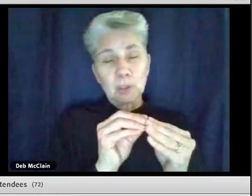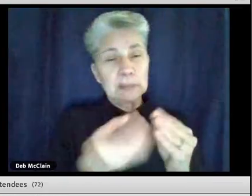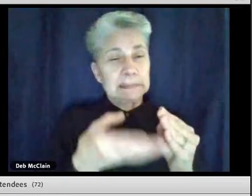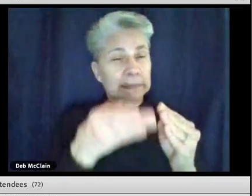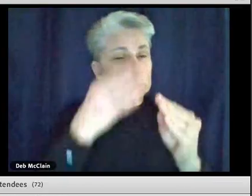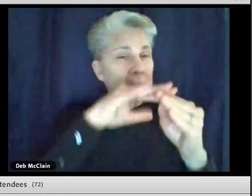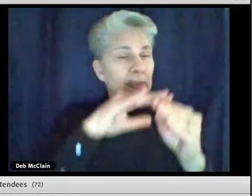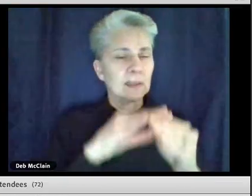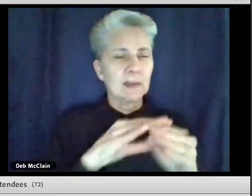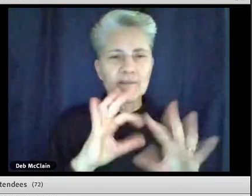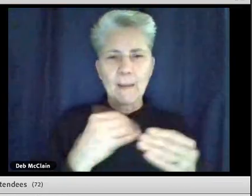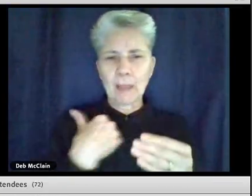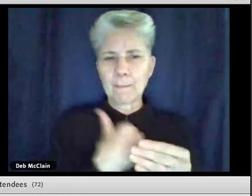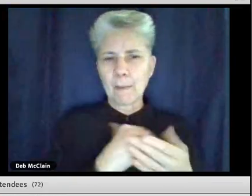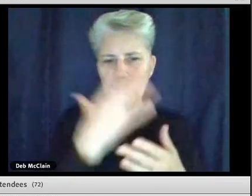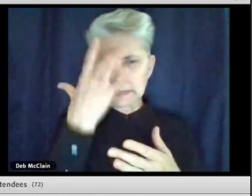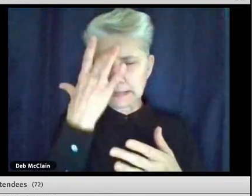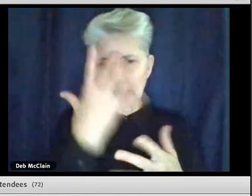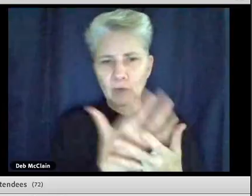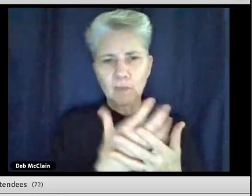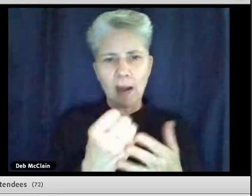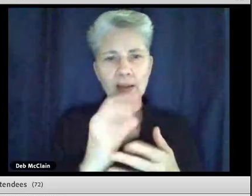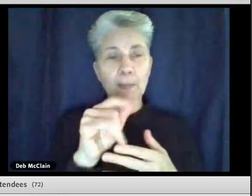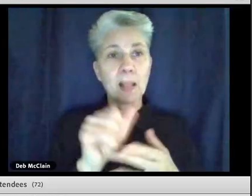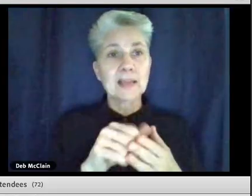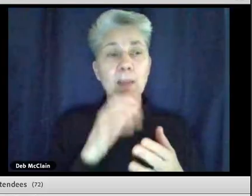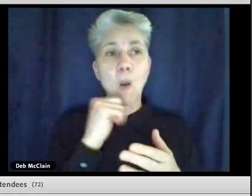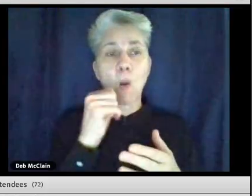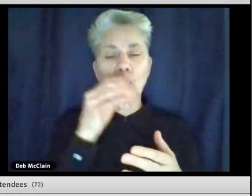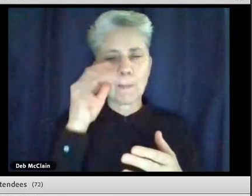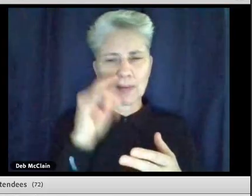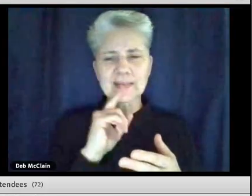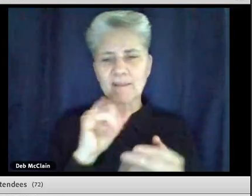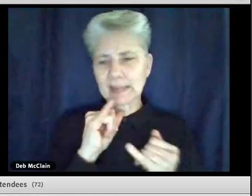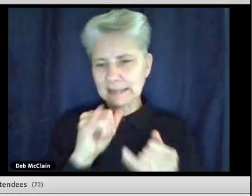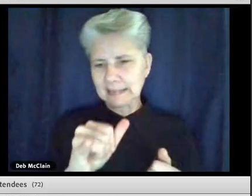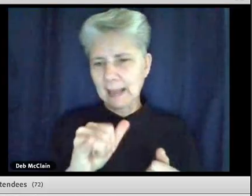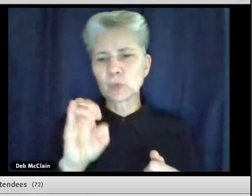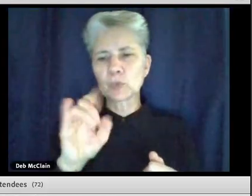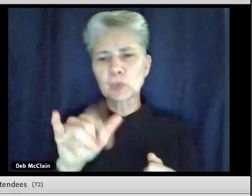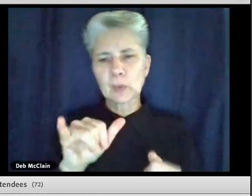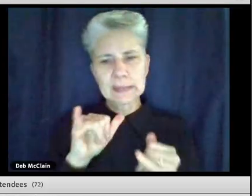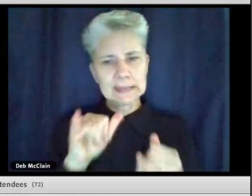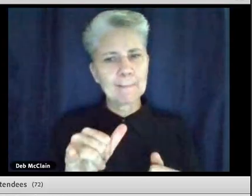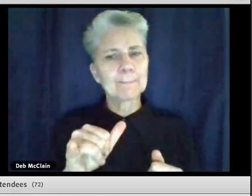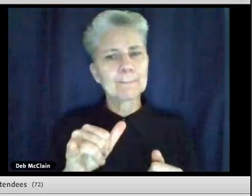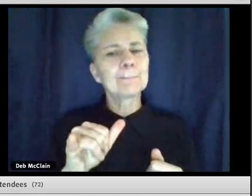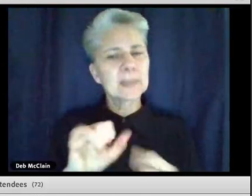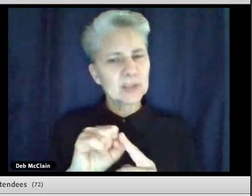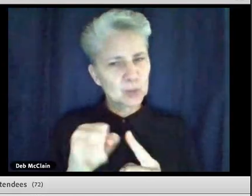the numbers skyrocketing out of control, family members getting sick, absolutely, running out of supplies, my older parents, definitely, Julia.